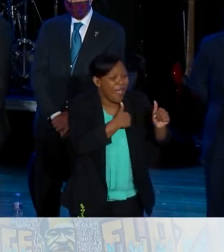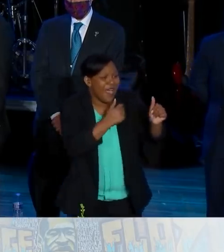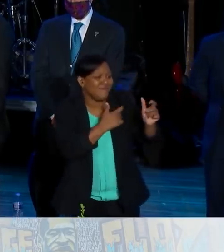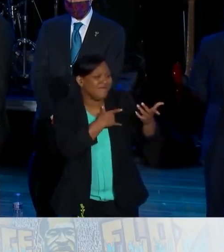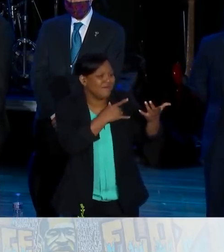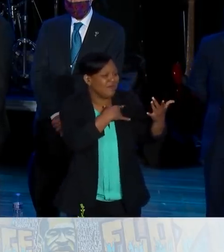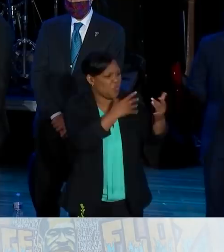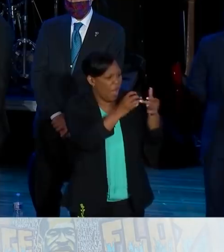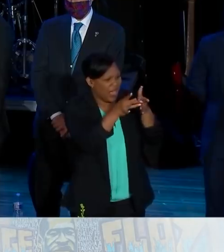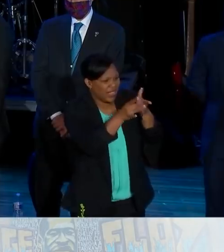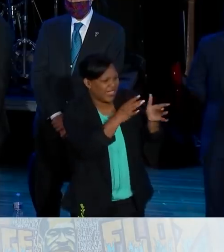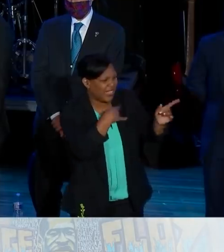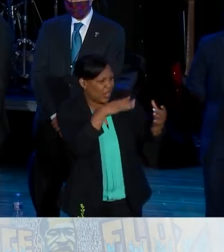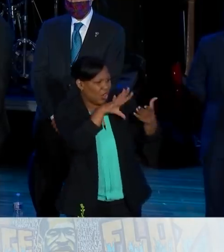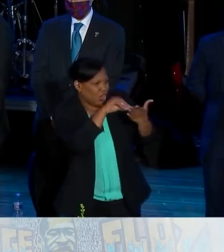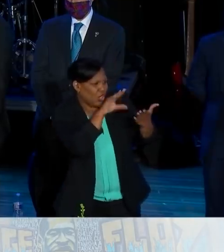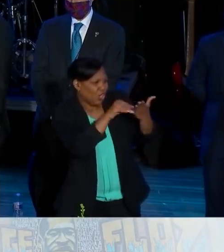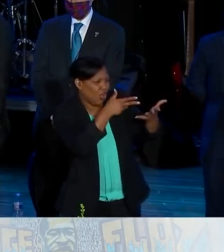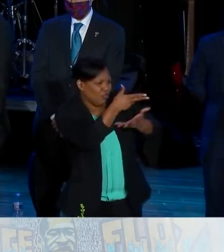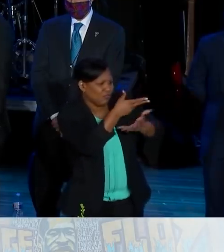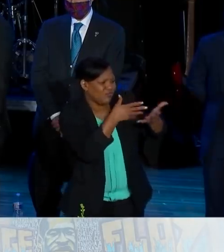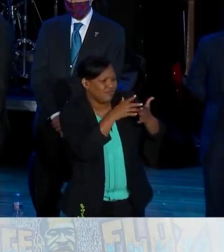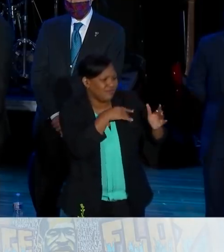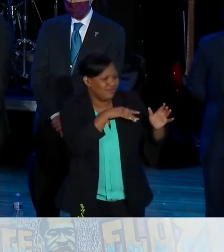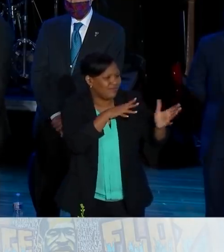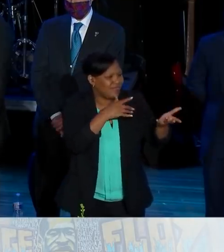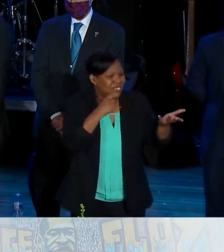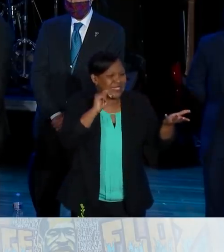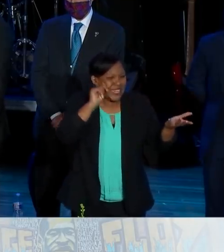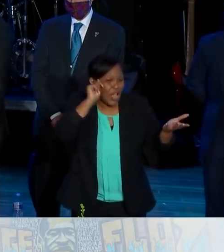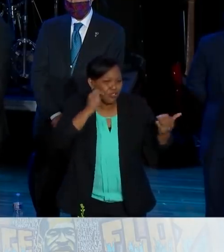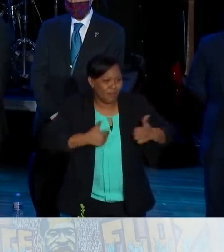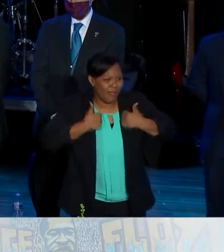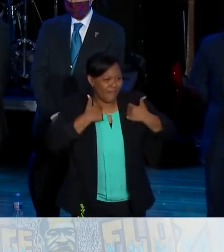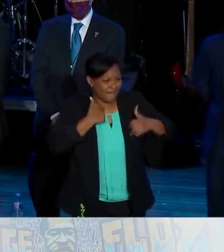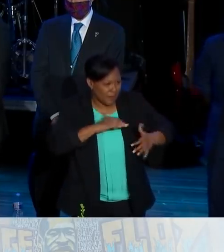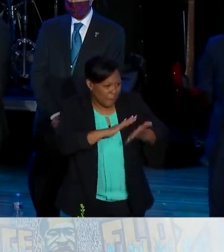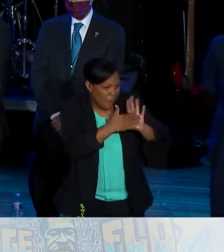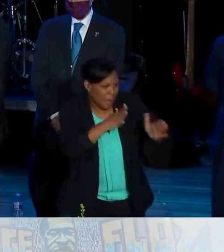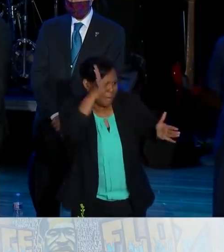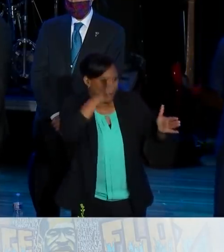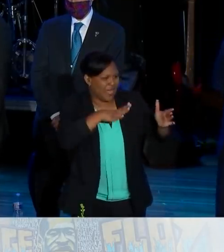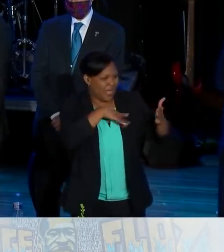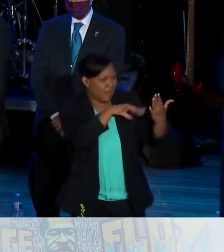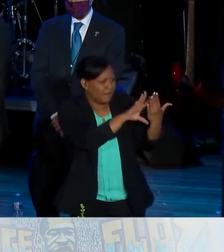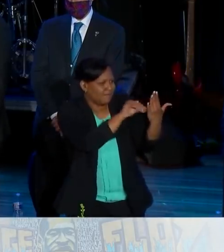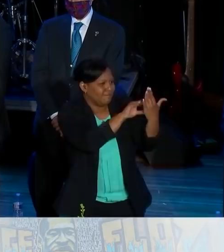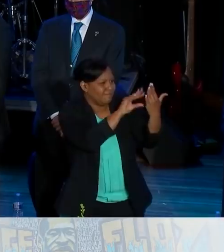AND THE MISTAKES, HE MADE, I WATCHED AND FOLLOWED HIM AND CORRECTED MYSELF AS A GROWN MAN